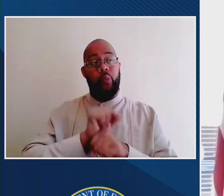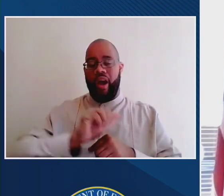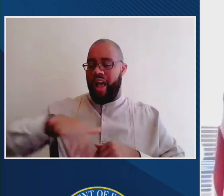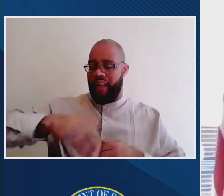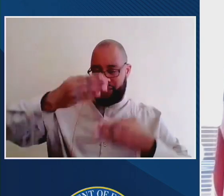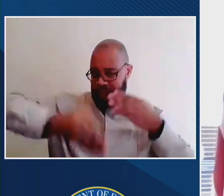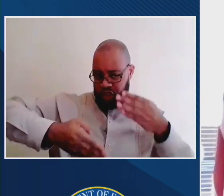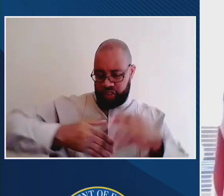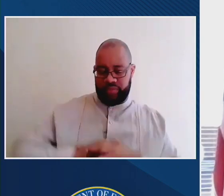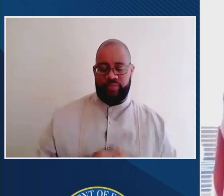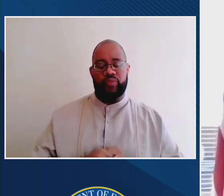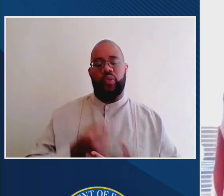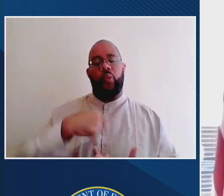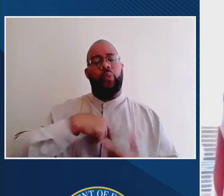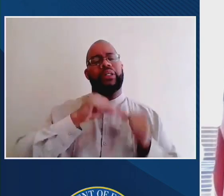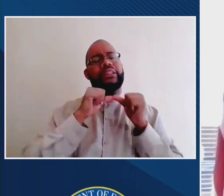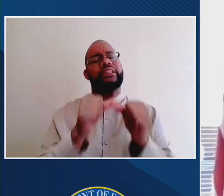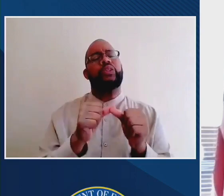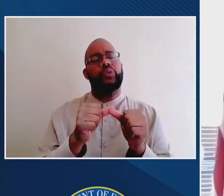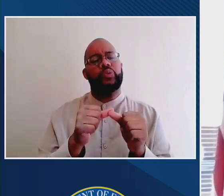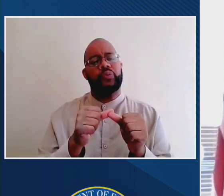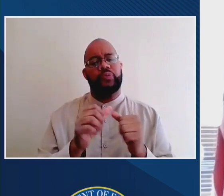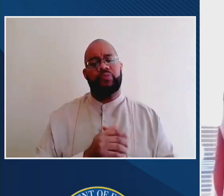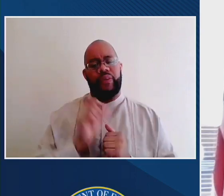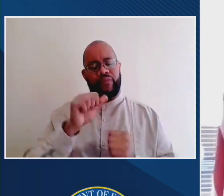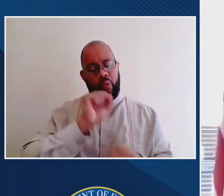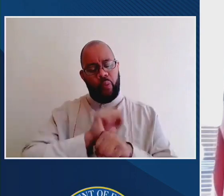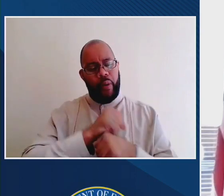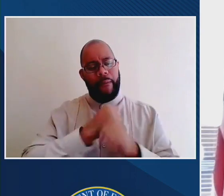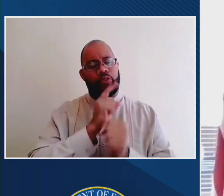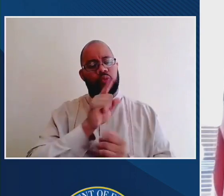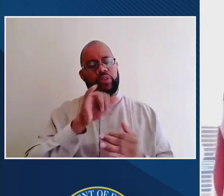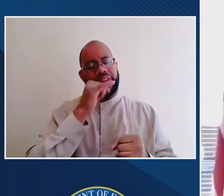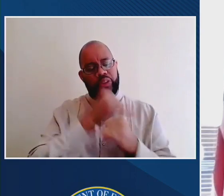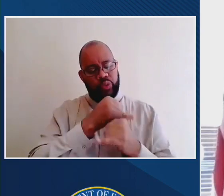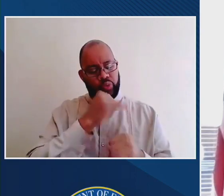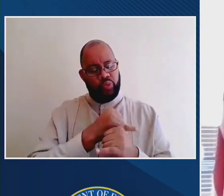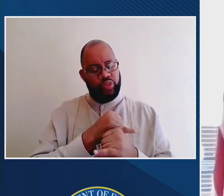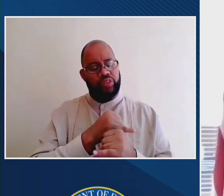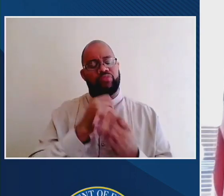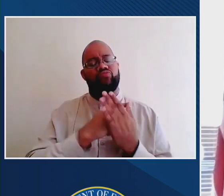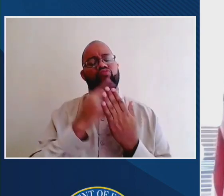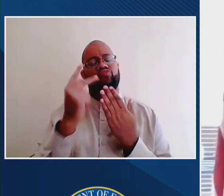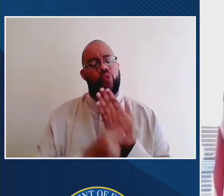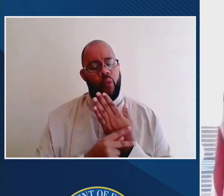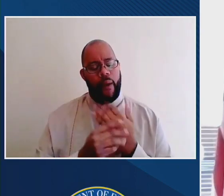We continue to work to ensure institutions and programs provide high quality